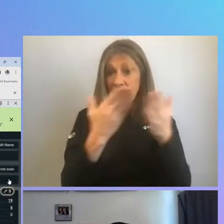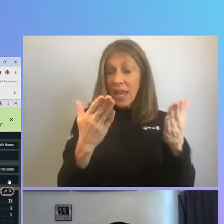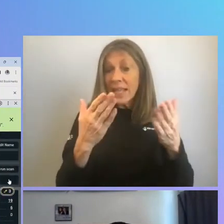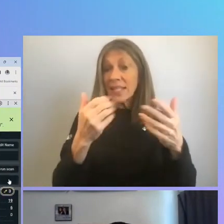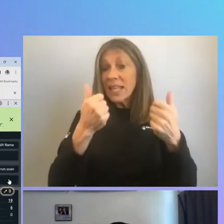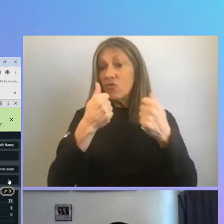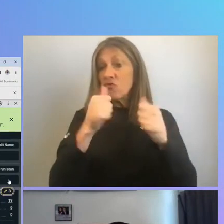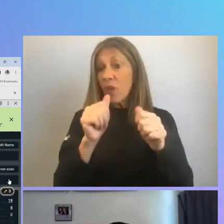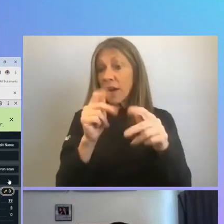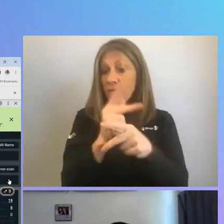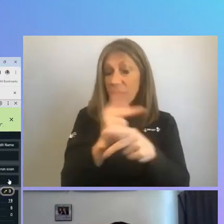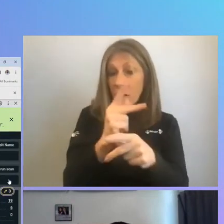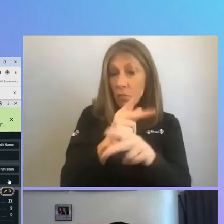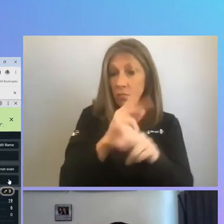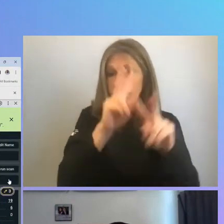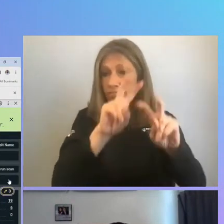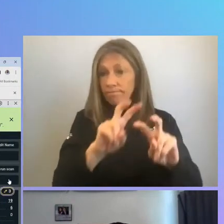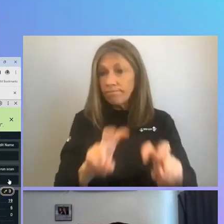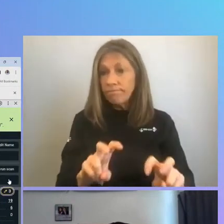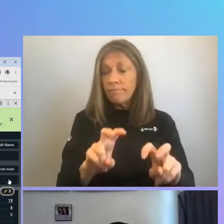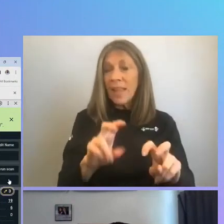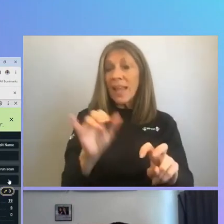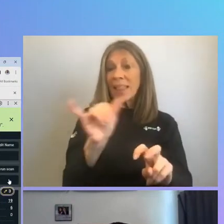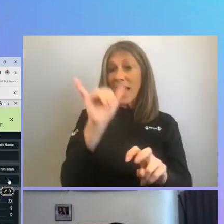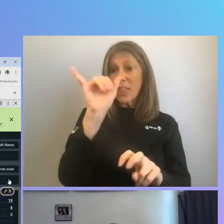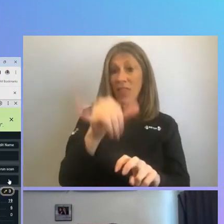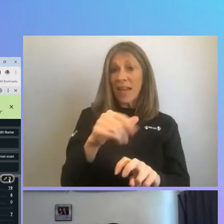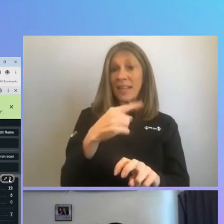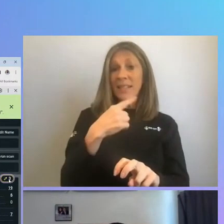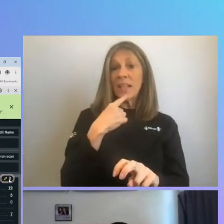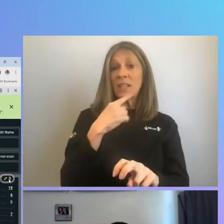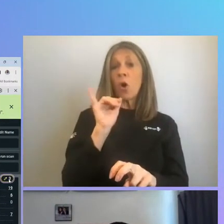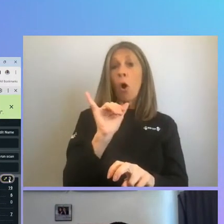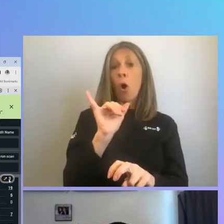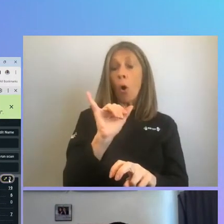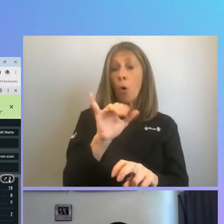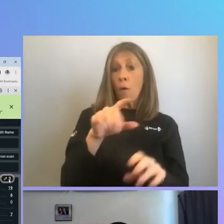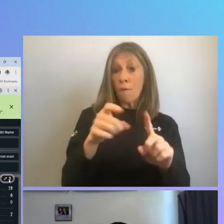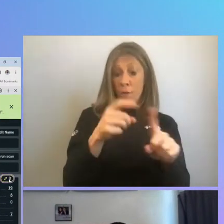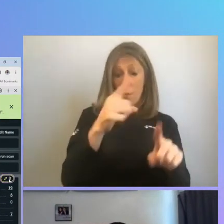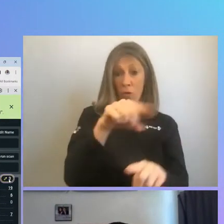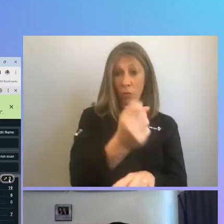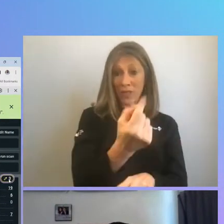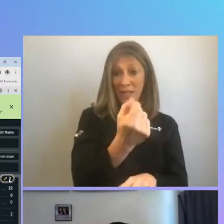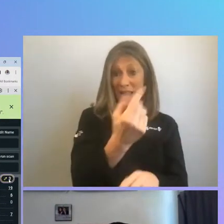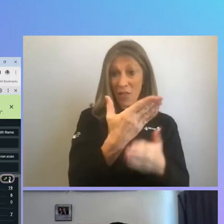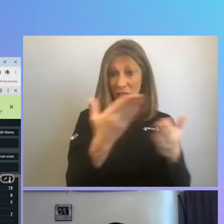computer vision based analysis and just like that, it said, oh, out of those 11 items that required manual review, only